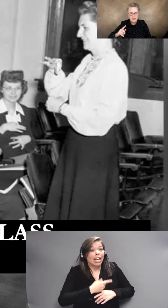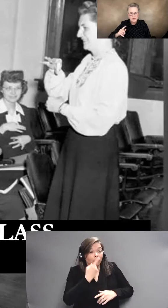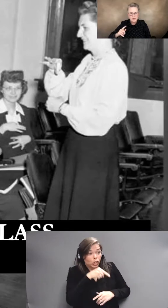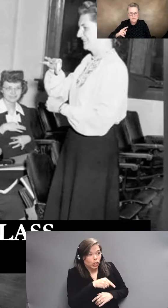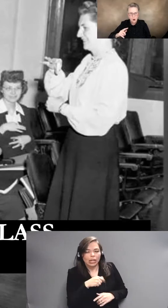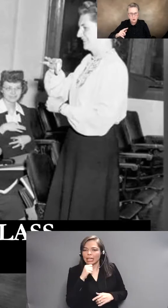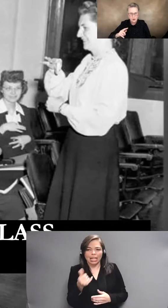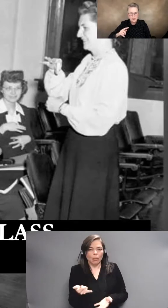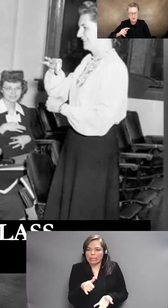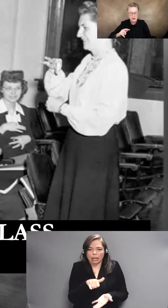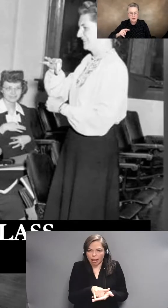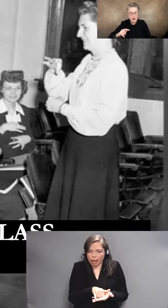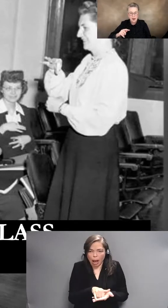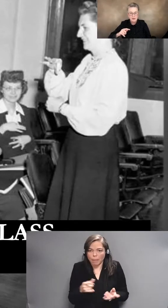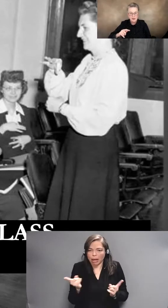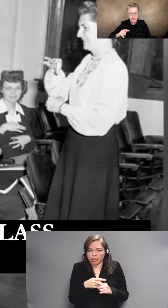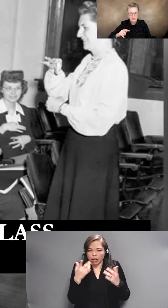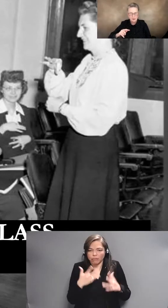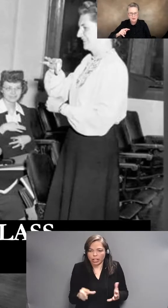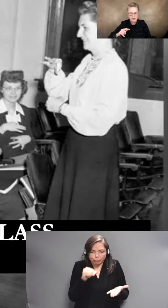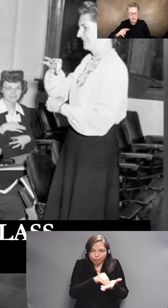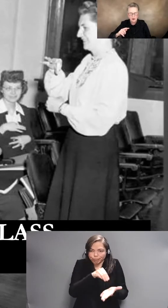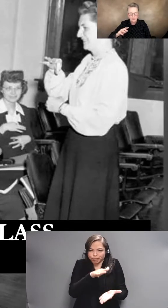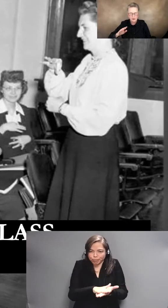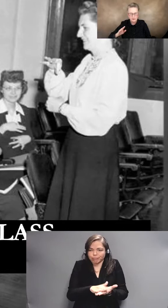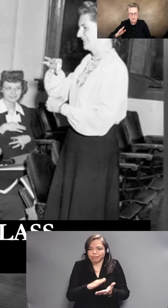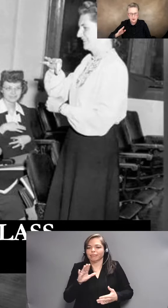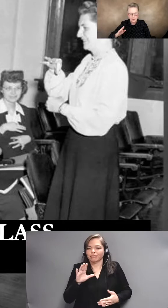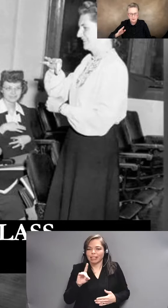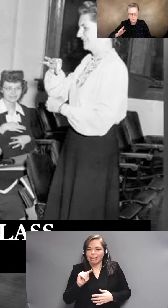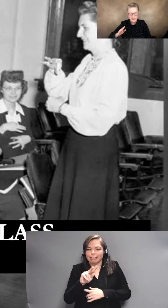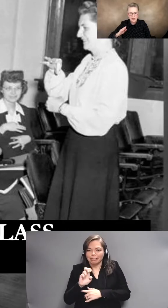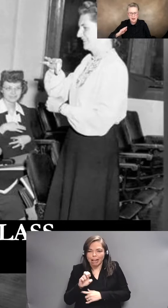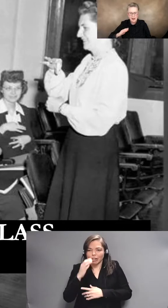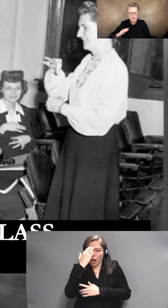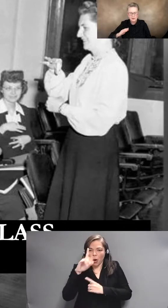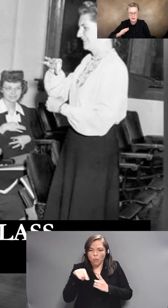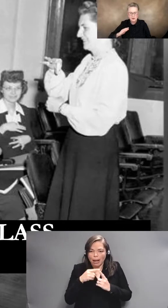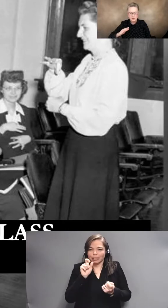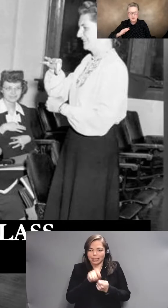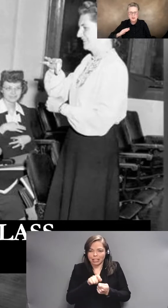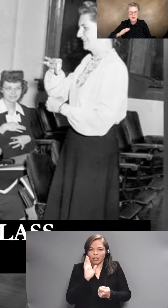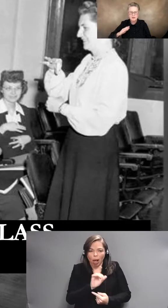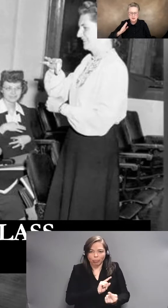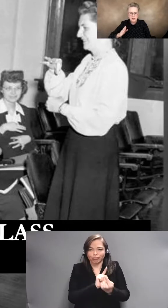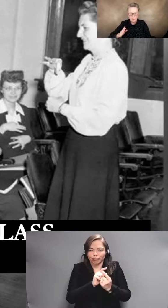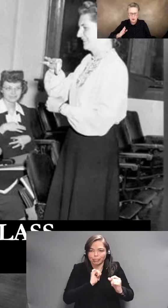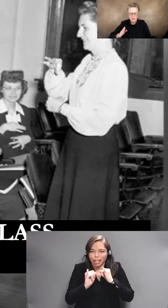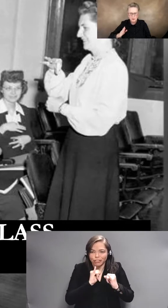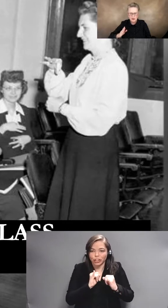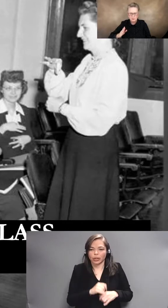up that phone, until I had a date with Carol, or Lottie, and she said this date works for me